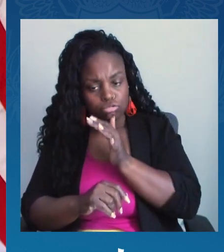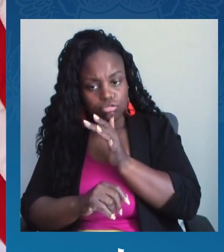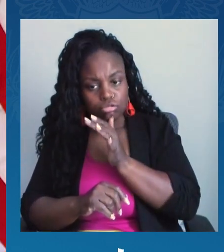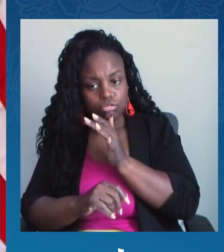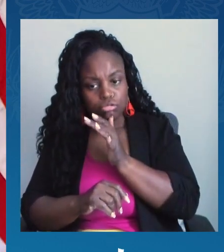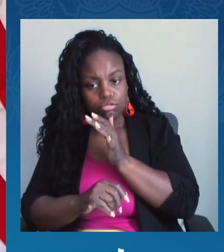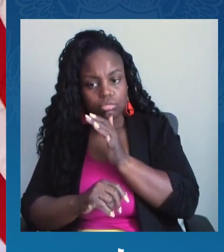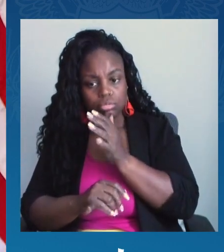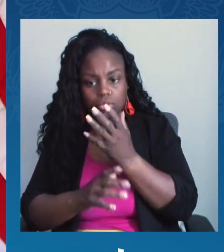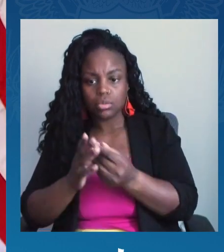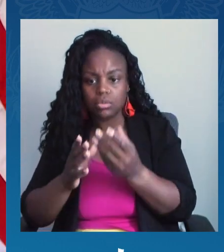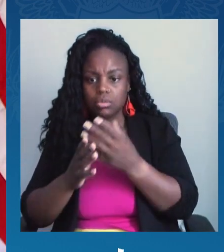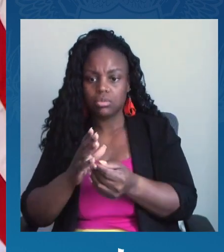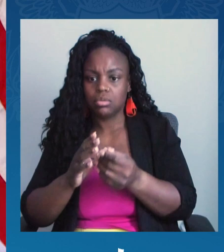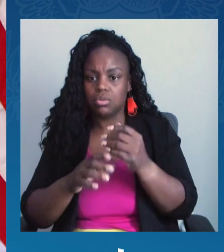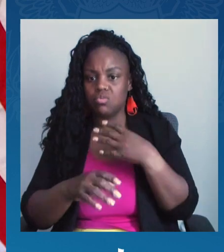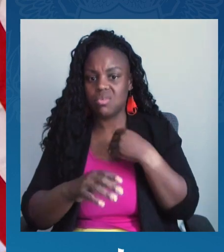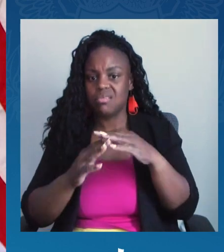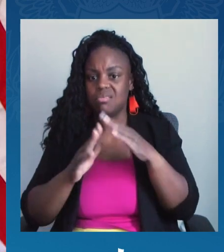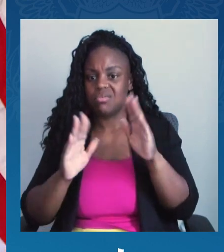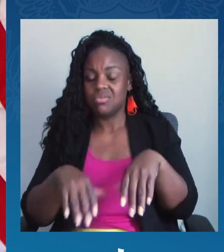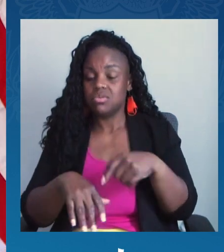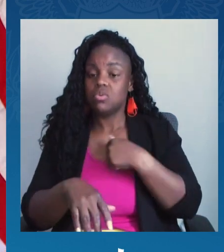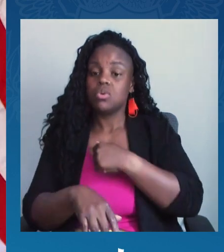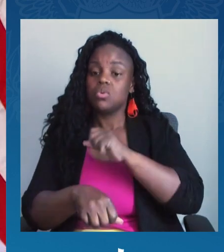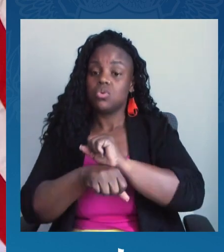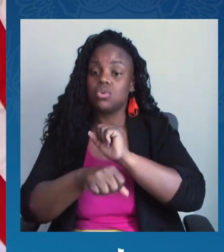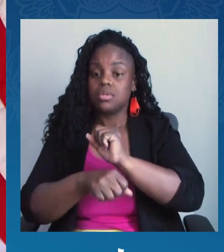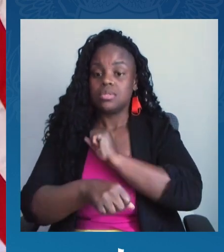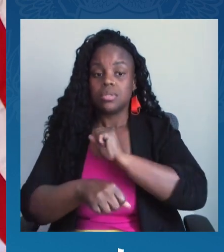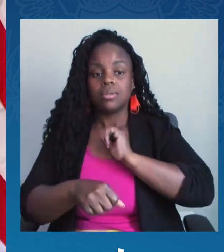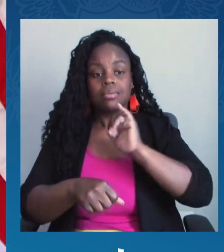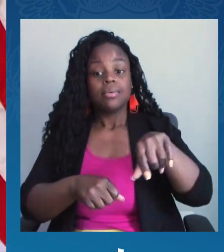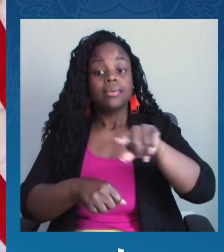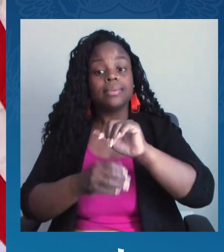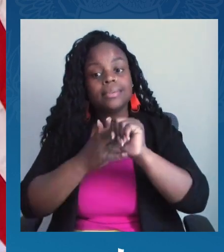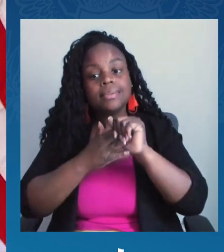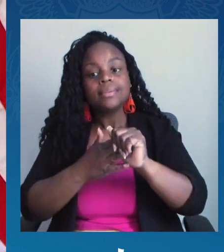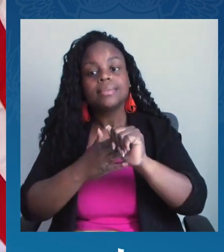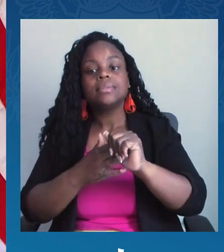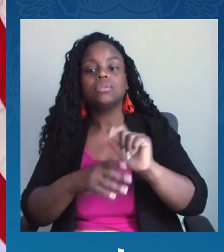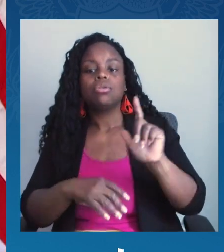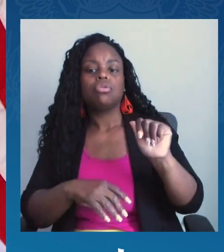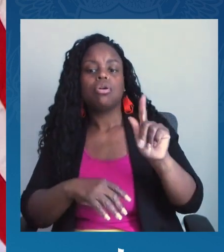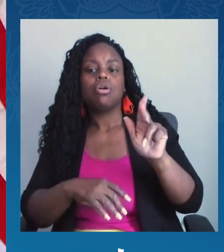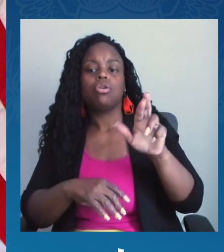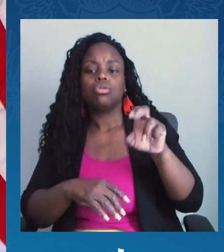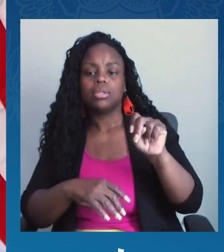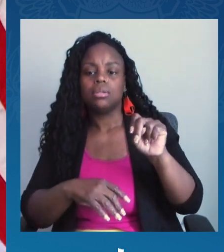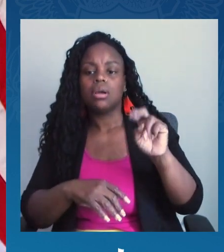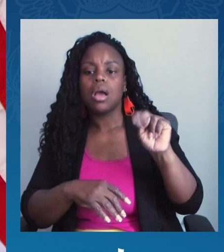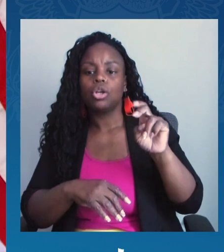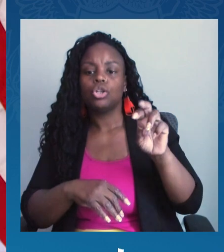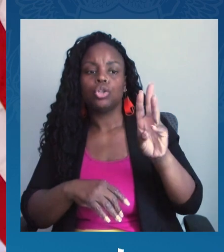When I was in the Senate with leaders like Lauren Underwood, the congressmember from Illinois,